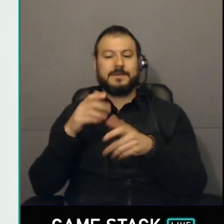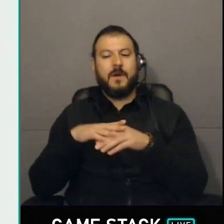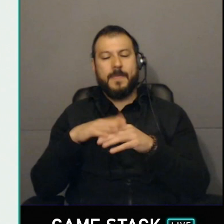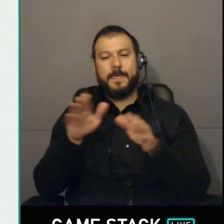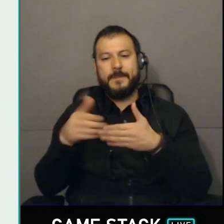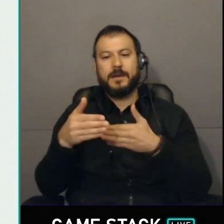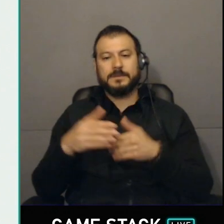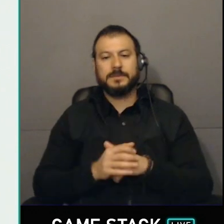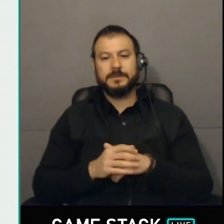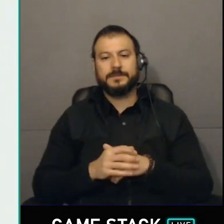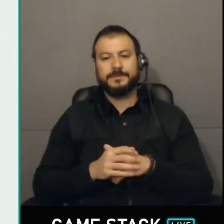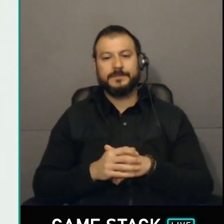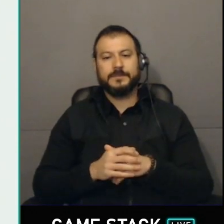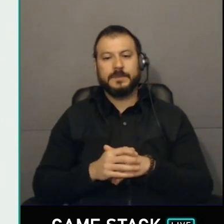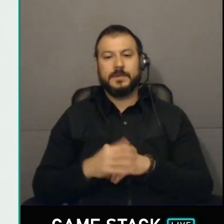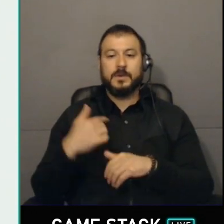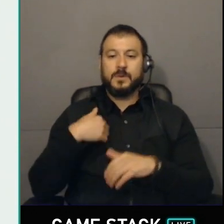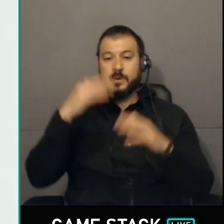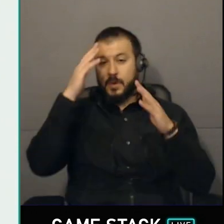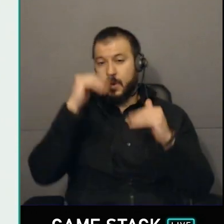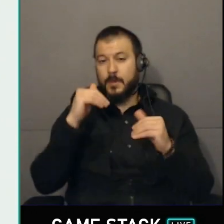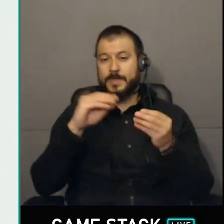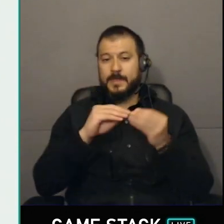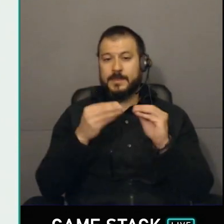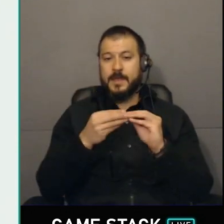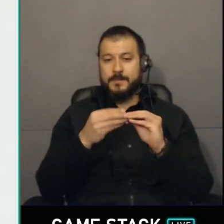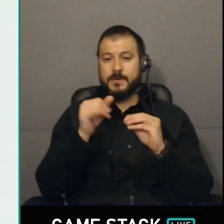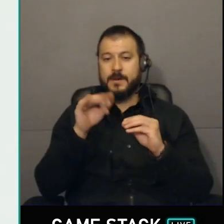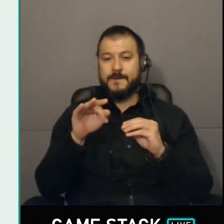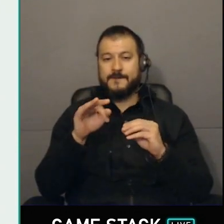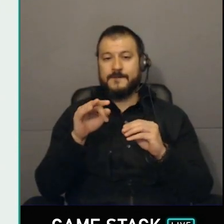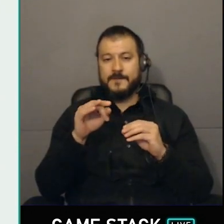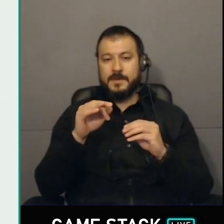And we're hoping then, that the number of iterations that we